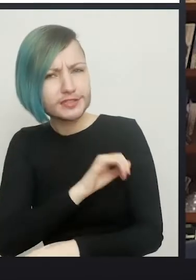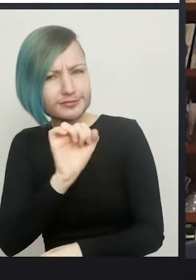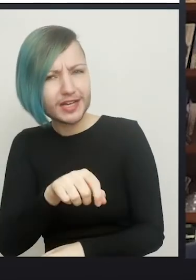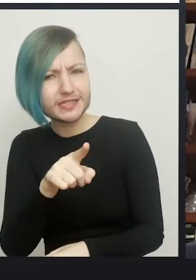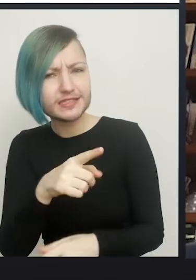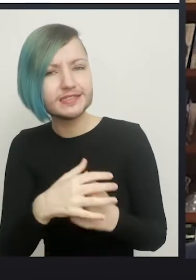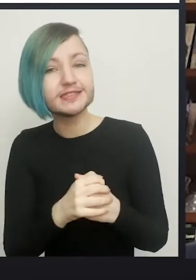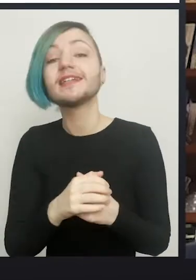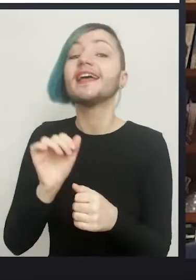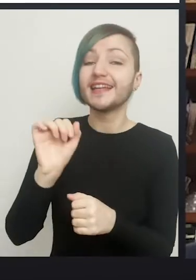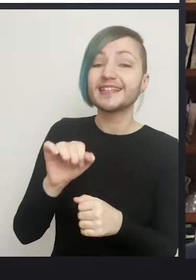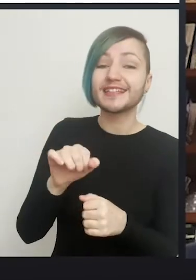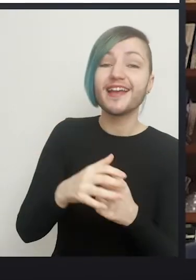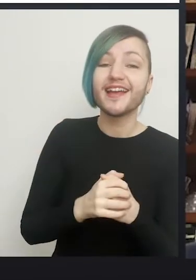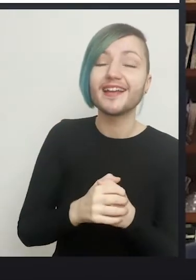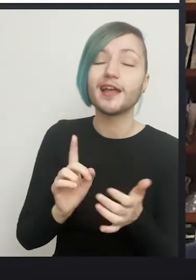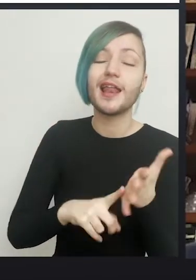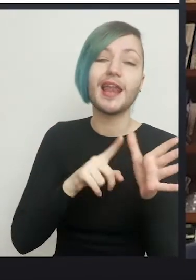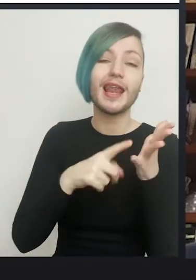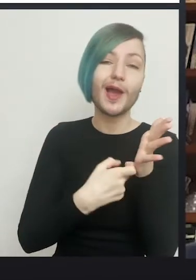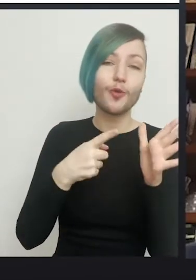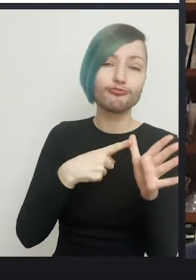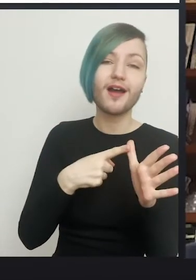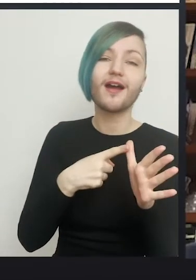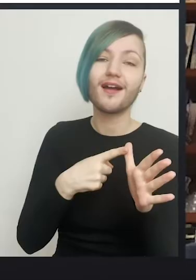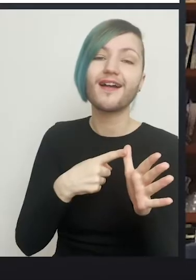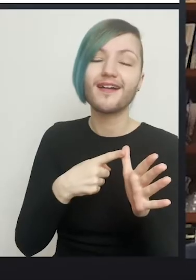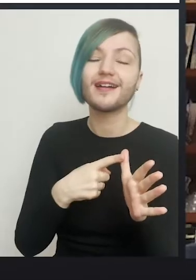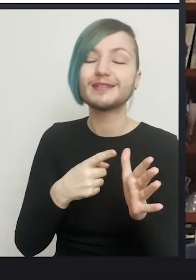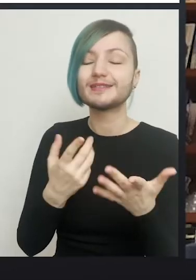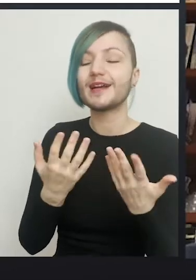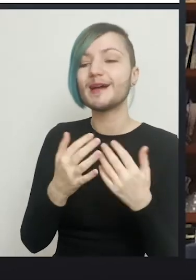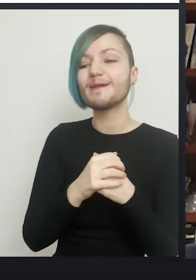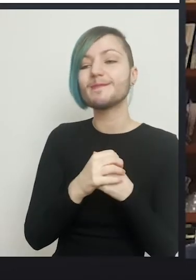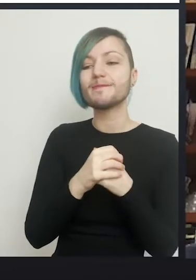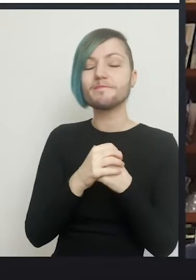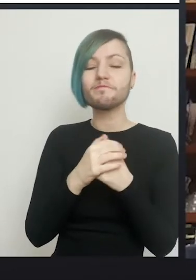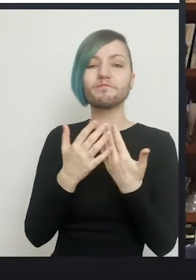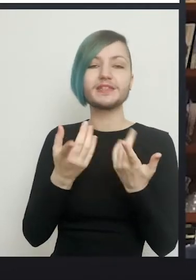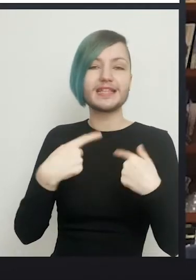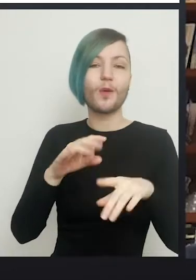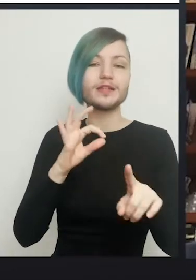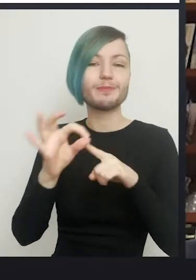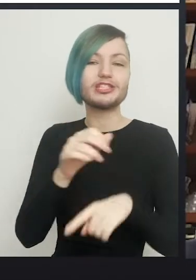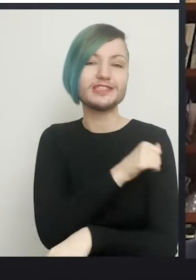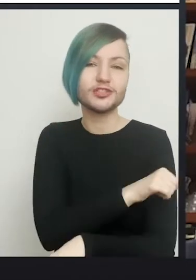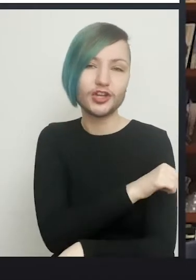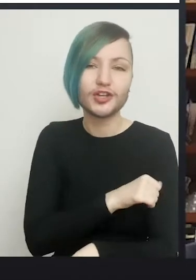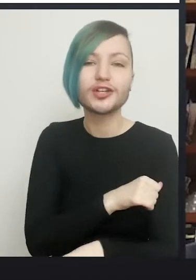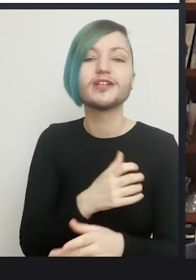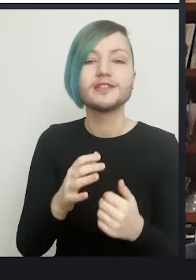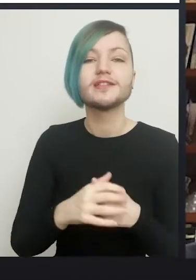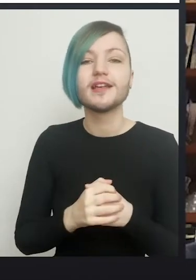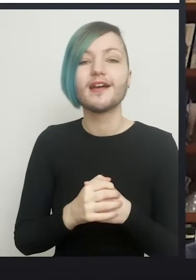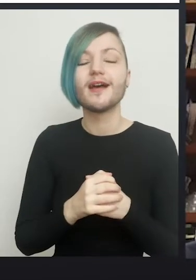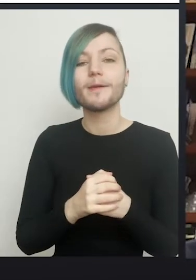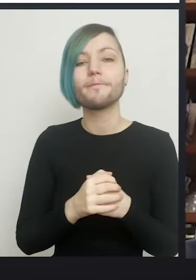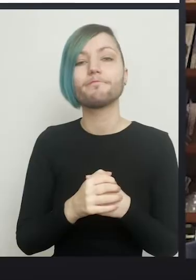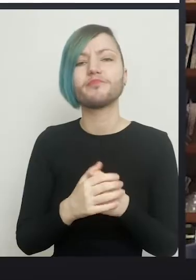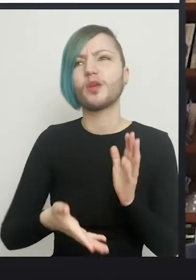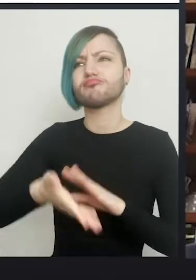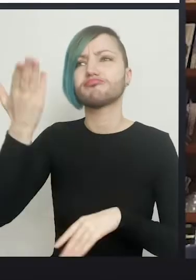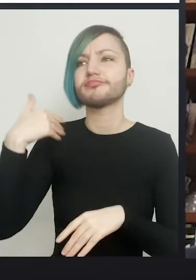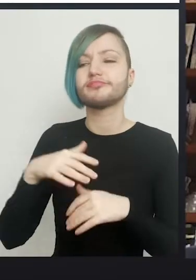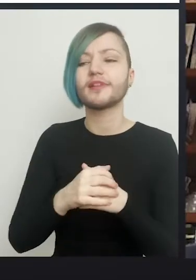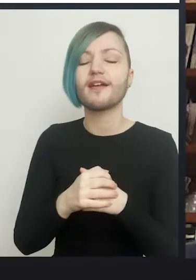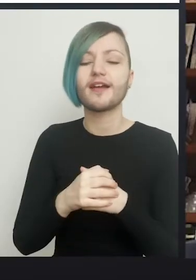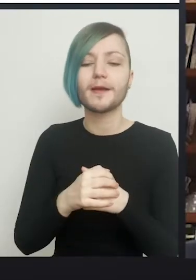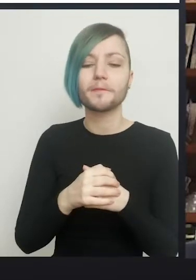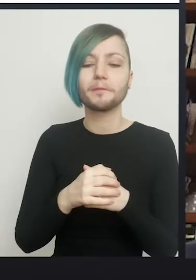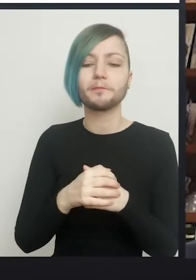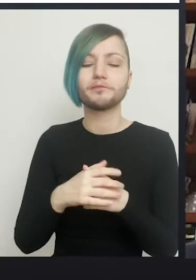Yeah, this is Laura, who works as our specialist nurse. And a while ago she said she was thinking